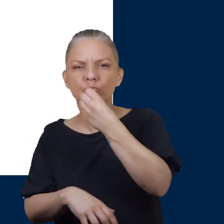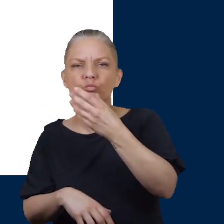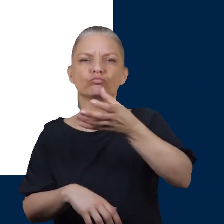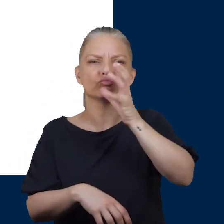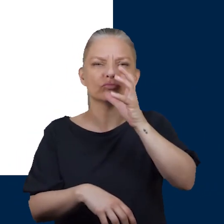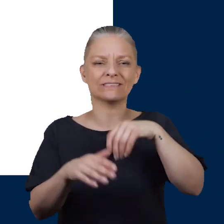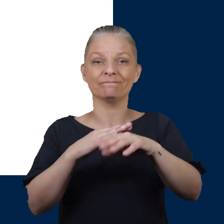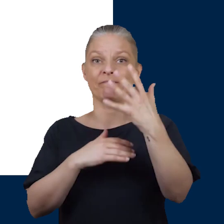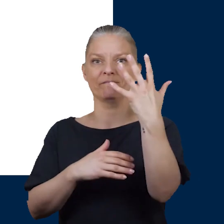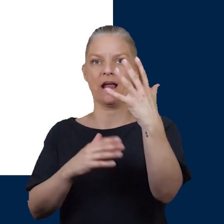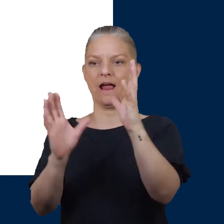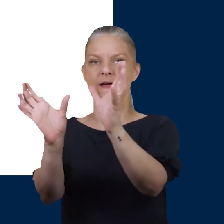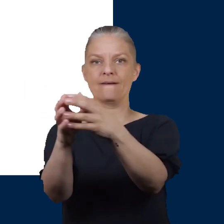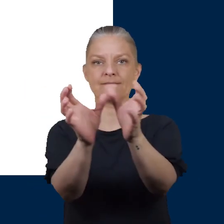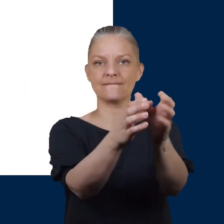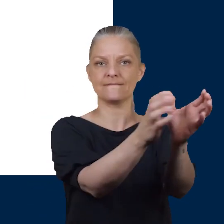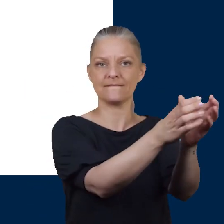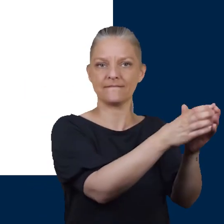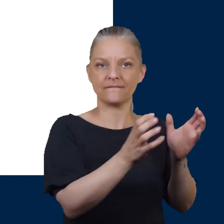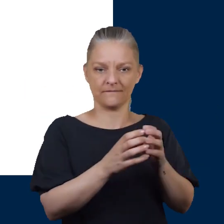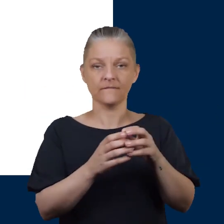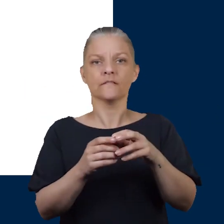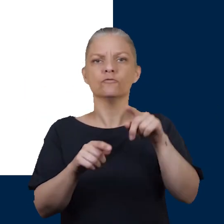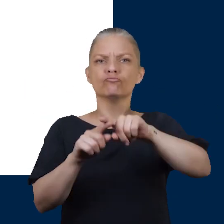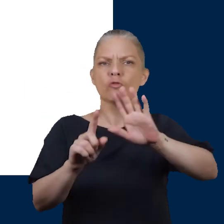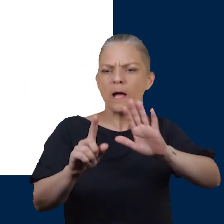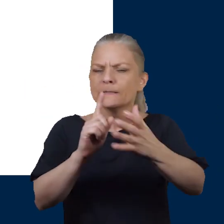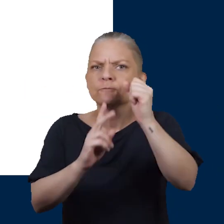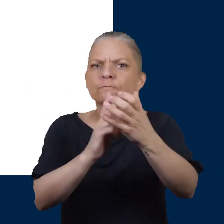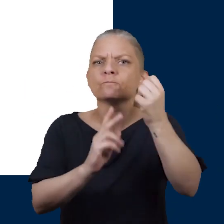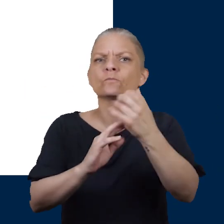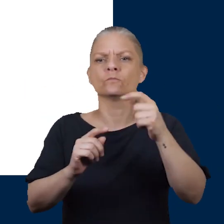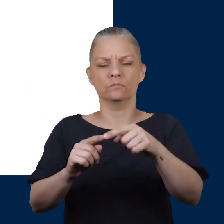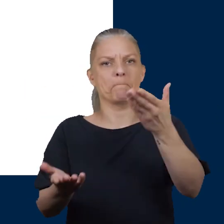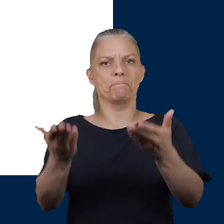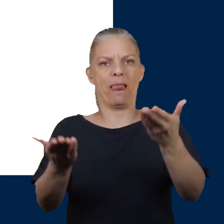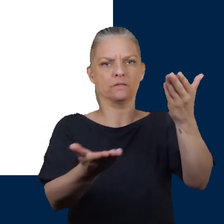drinks into five main groups and in order to achieve a balanced diet we should choose a